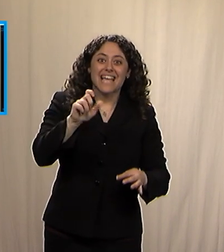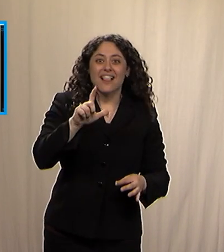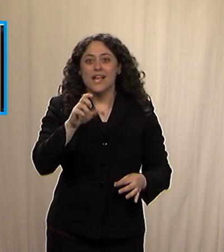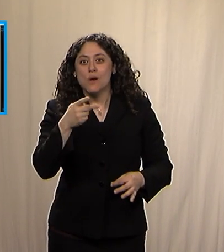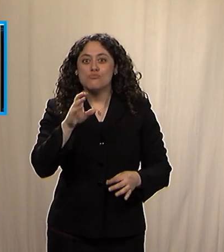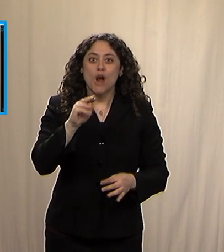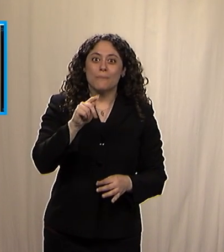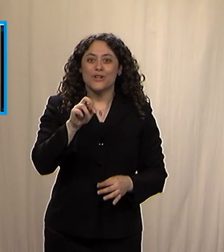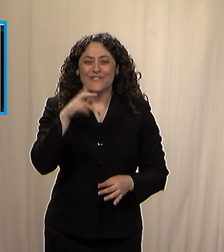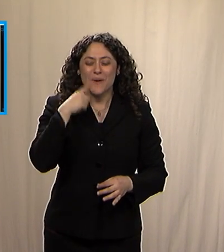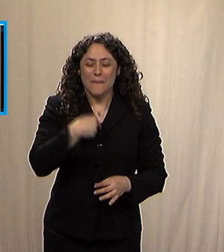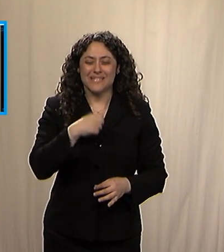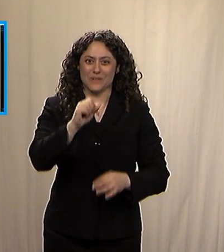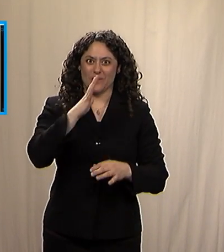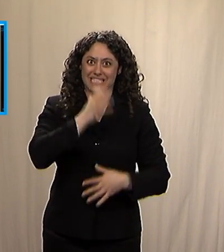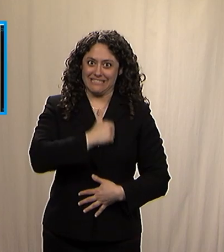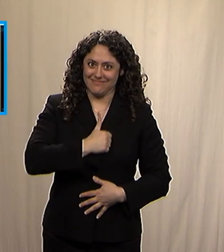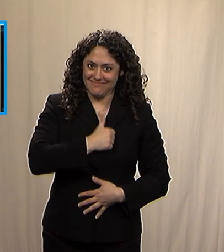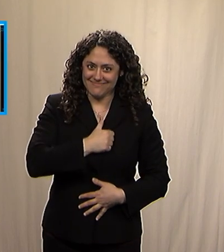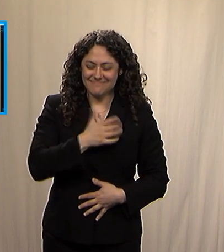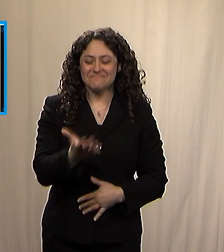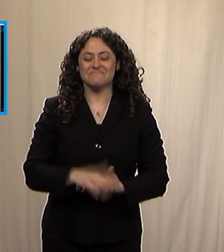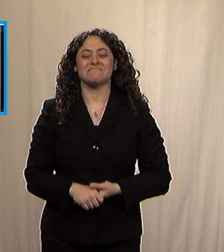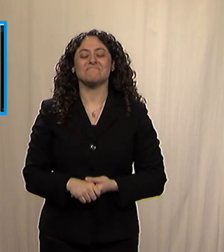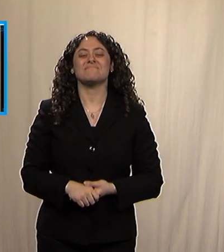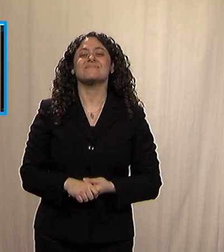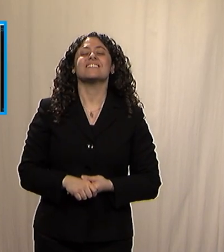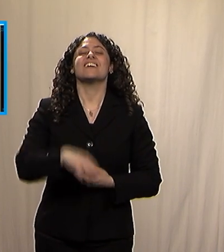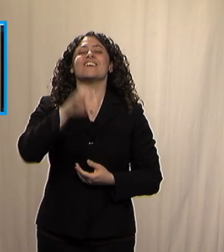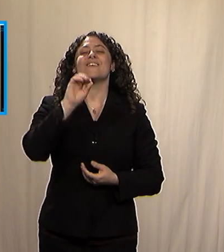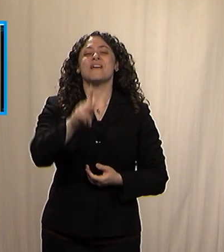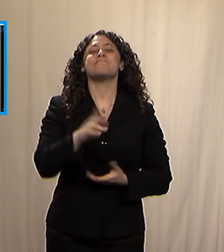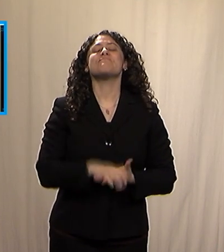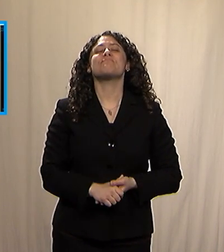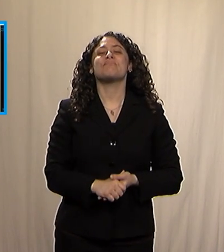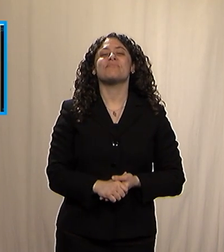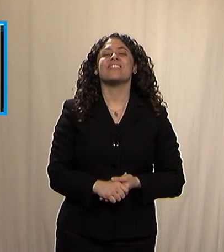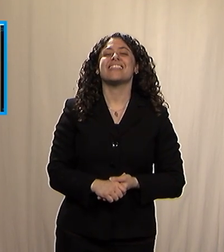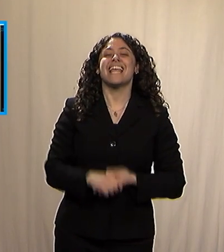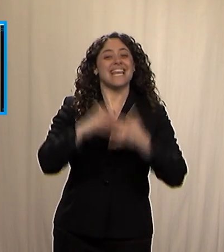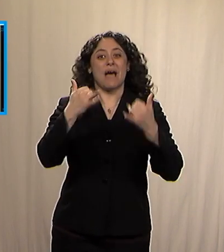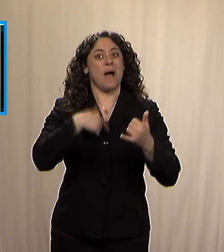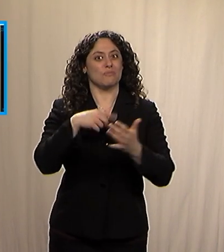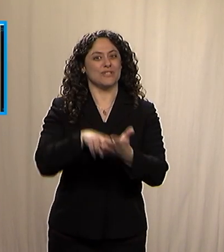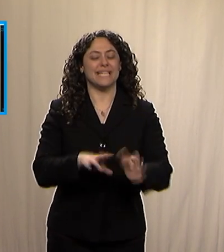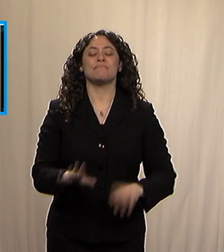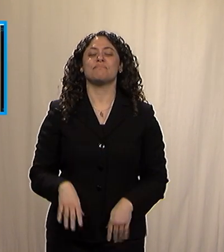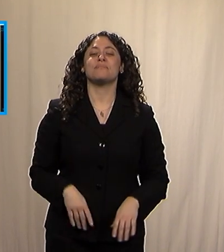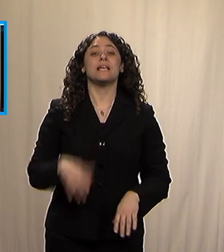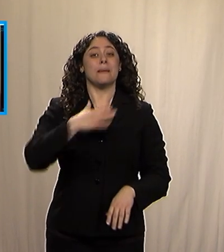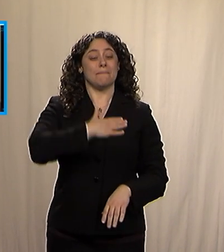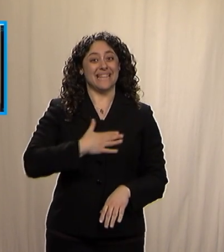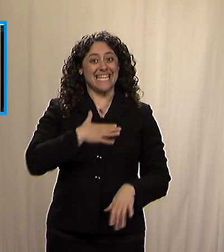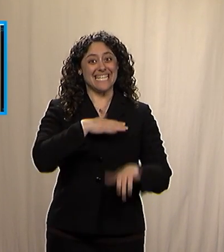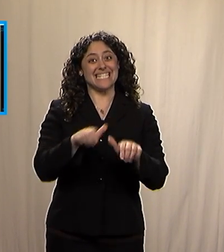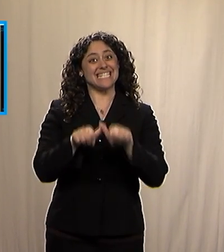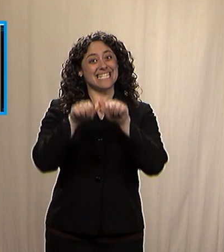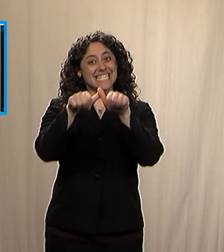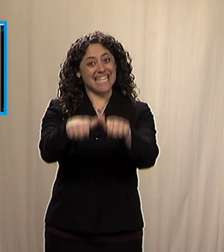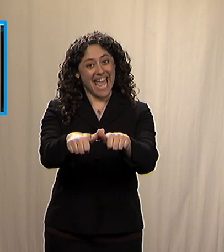Right. So I am now reading the announcements. Please stay on when Robert disconnects,